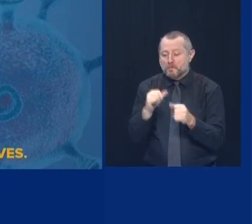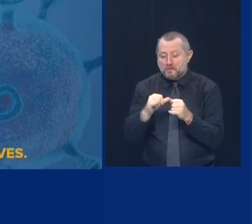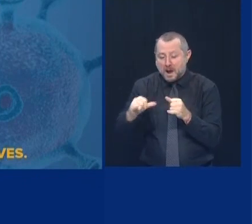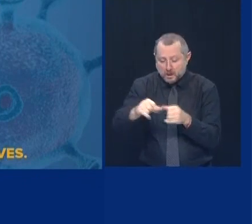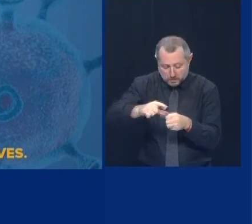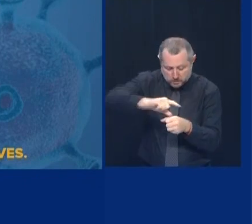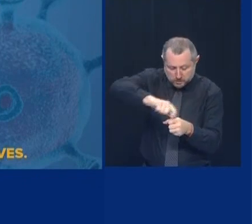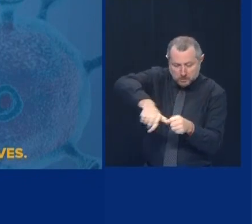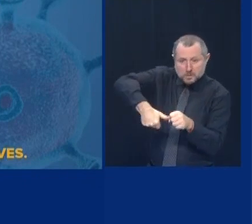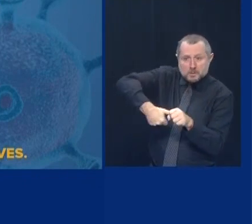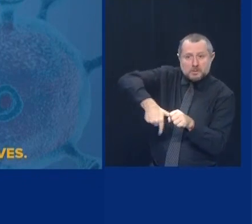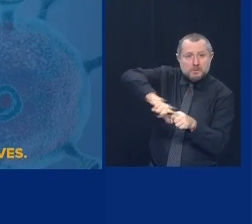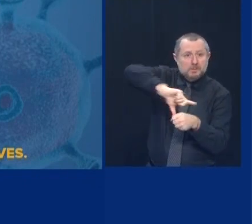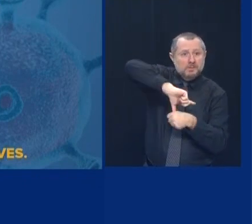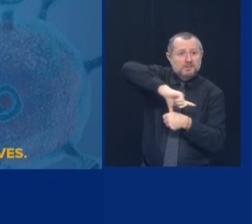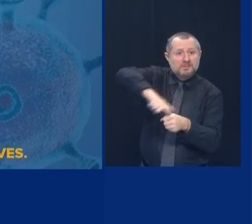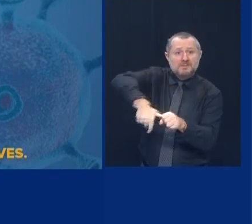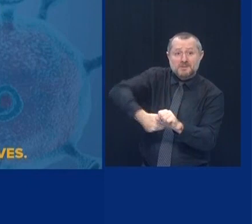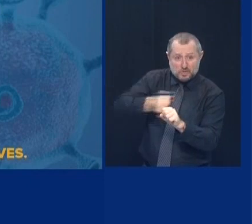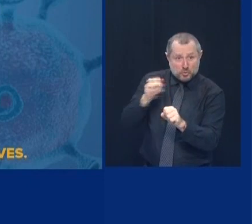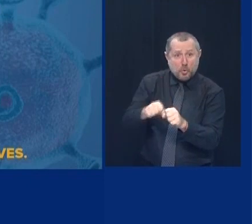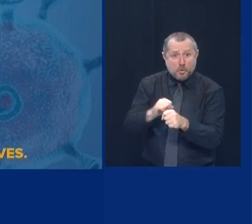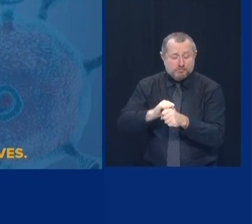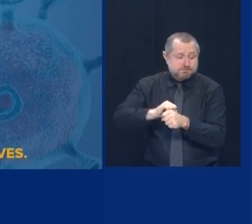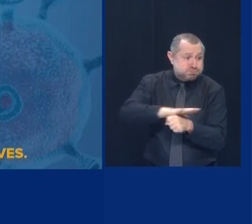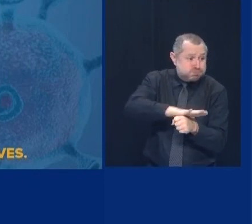IT IS UP TOq YOU IN YOUR COMMUNITY. THE MICRO CLUSTER IS SMALL.